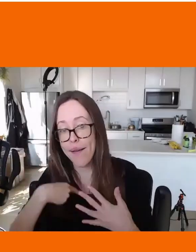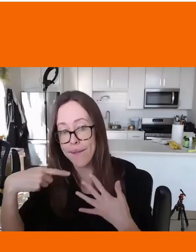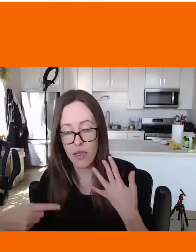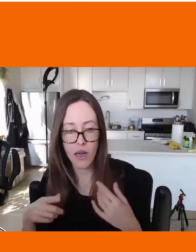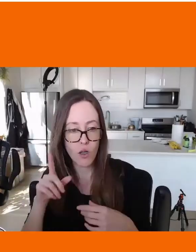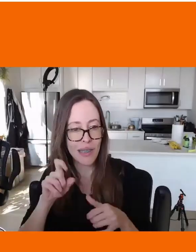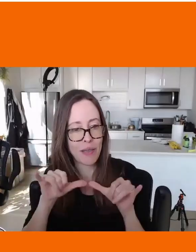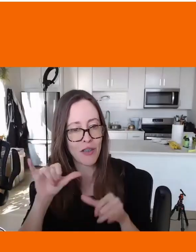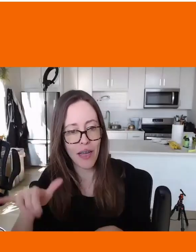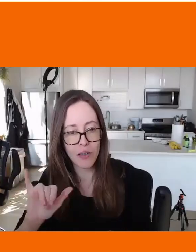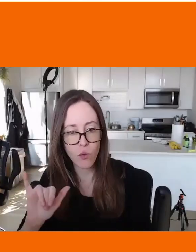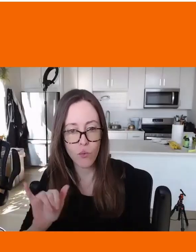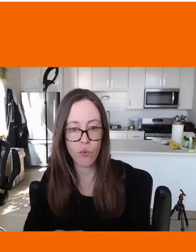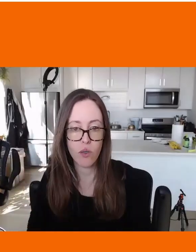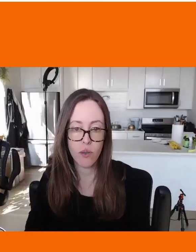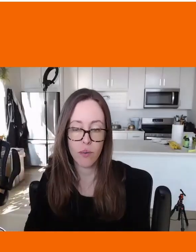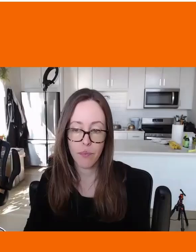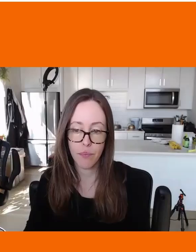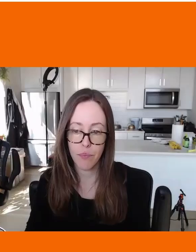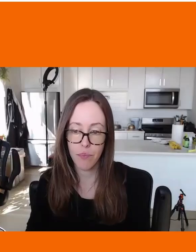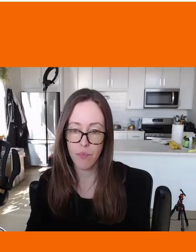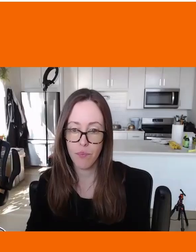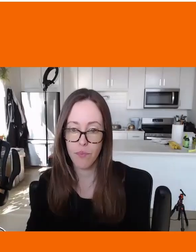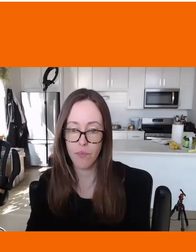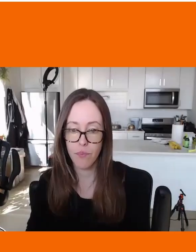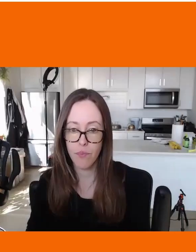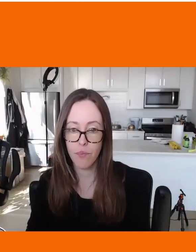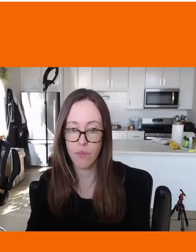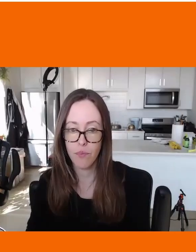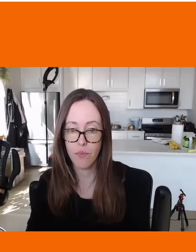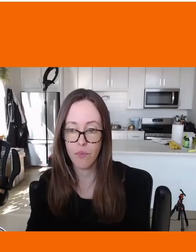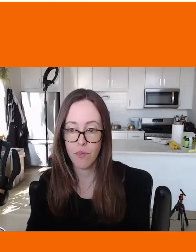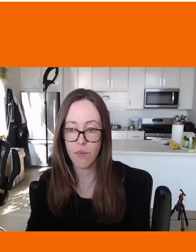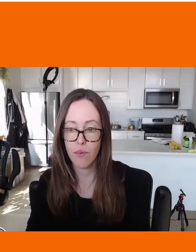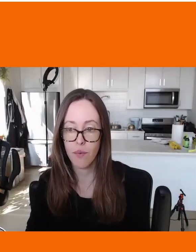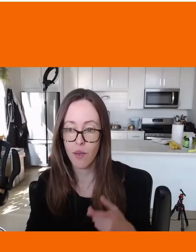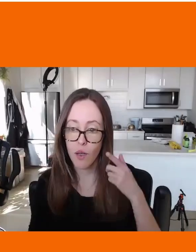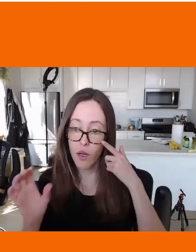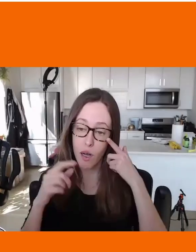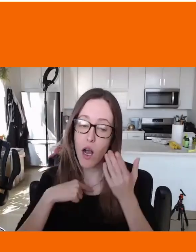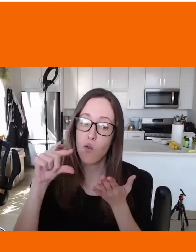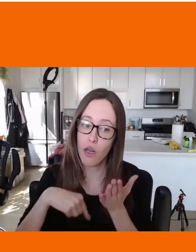I built recommendations using systems using GPT-1 for astrophysicists.